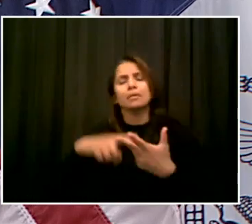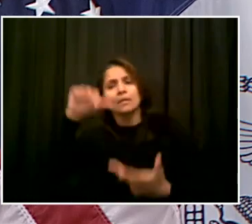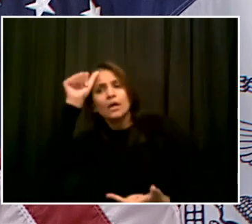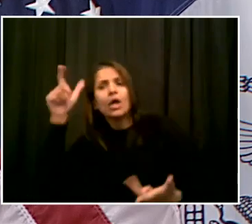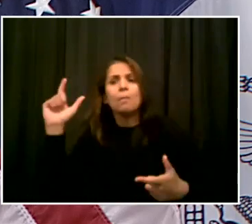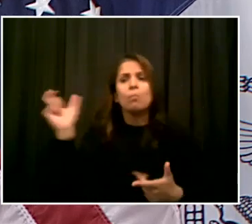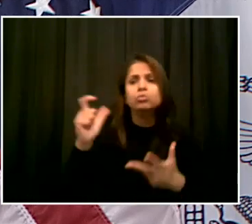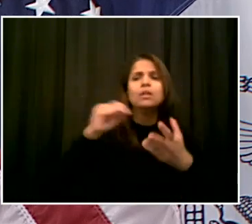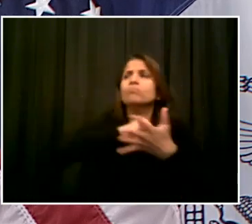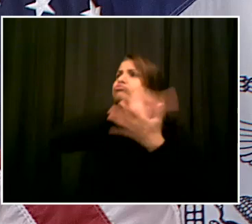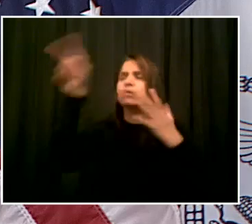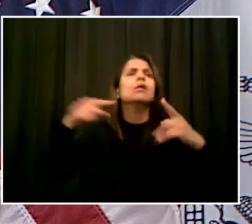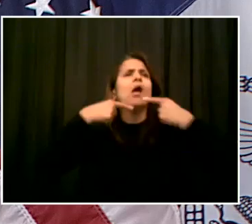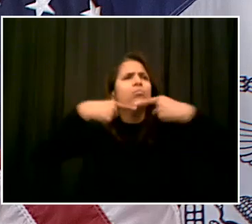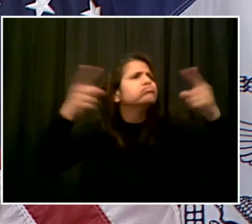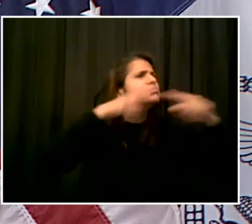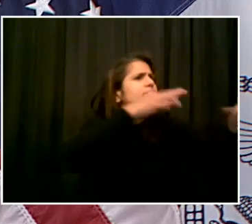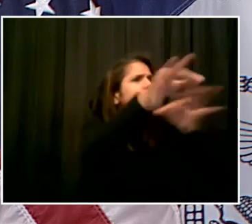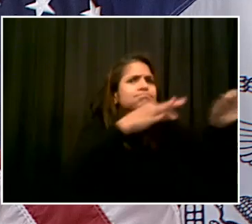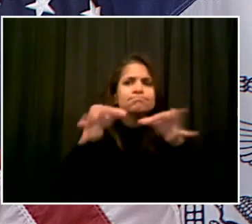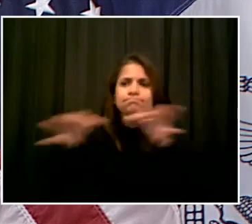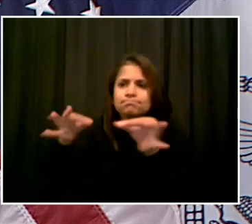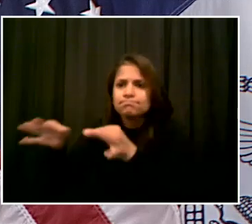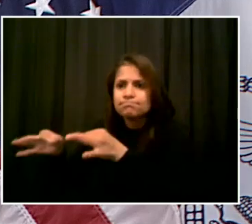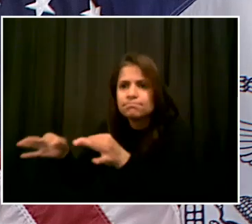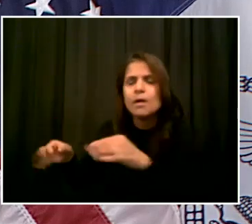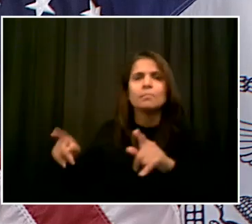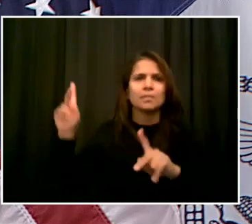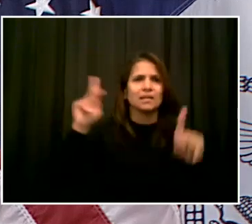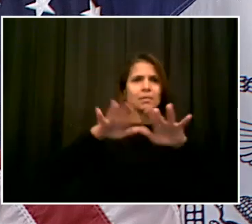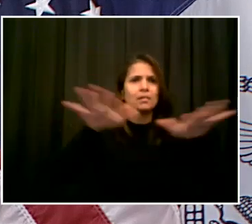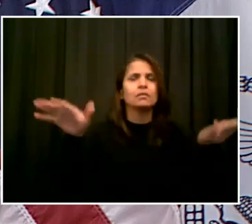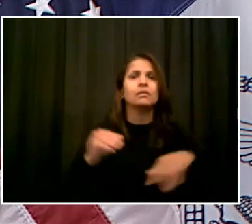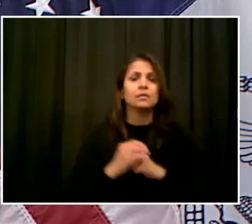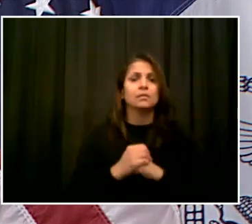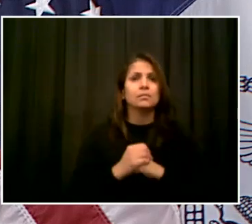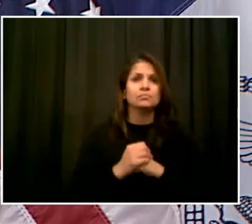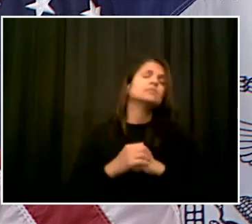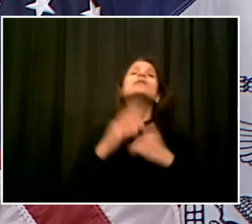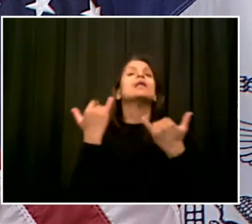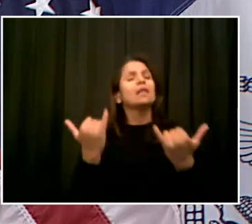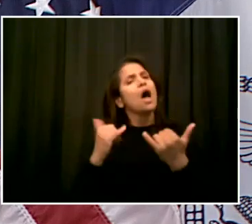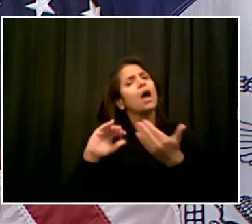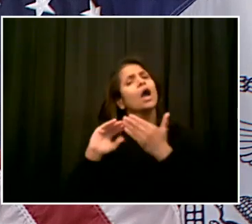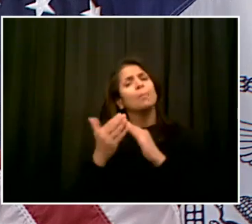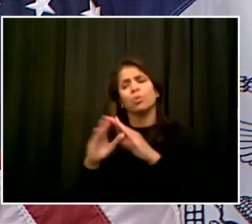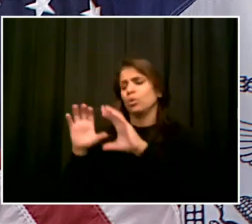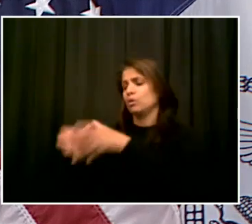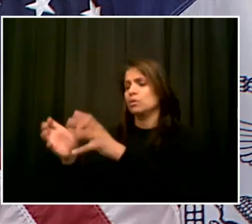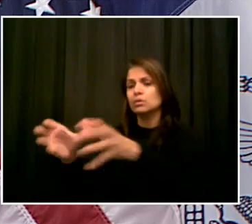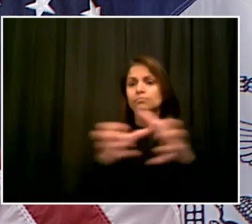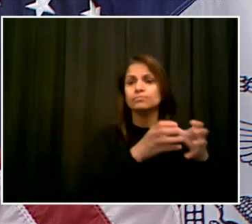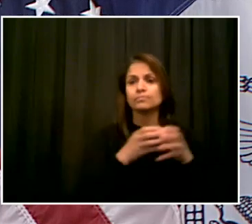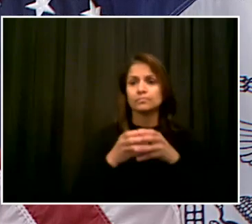YOU AND THAT IS WHT'AS HAPPENING MO REAND MORE ON SUNDAY AND MONDAY AND TATH IS ULTIMATELY THE BIG STORY HERE AND THE COMNMUITY PEOPLE, THEY ARE